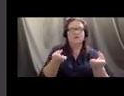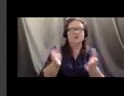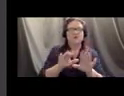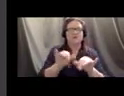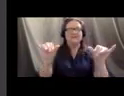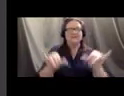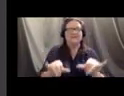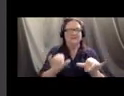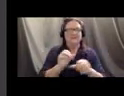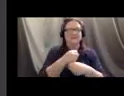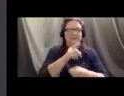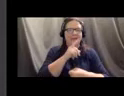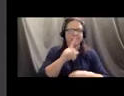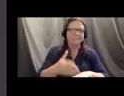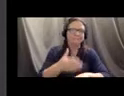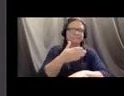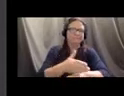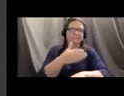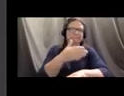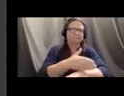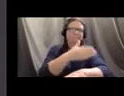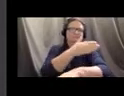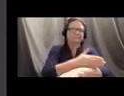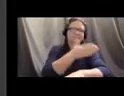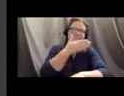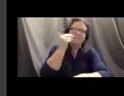it better and better for the people who use the services.